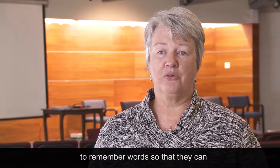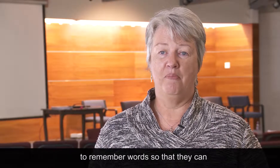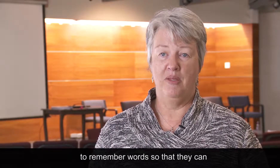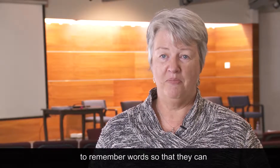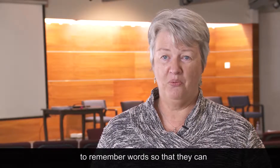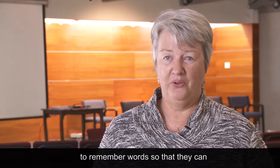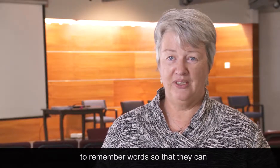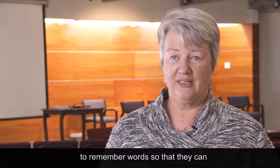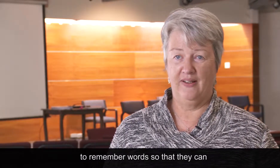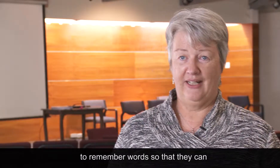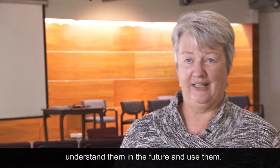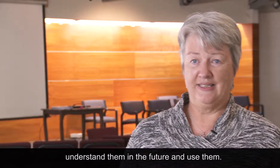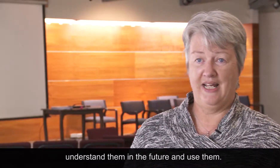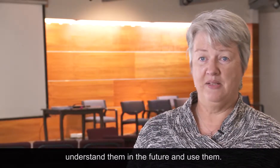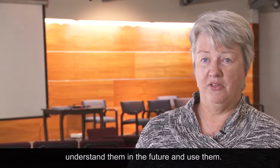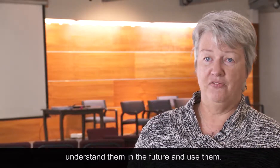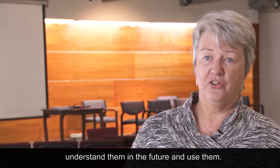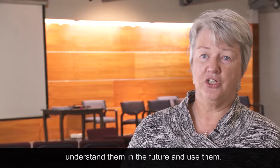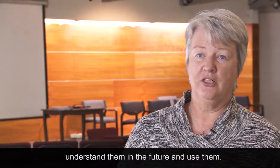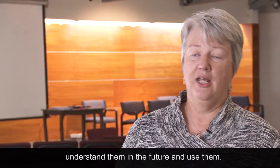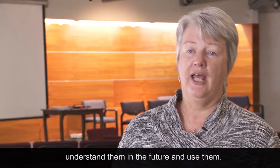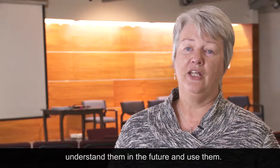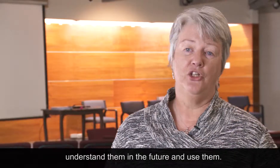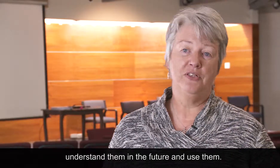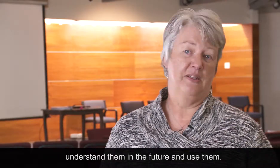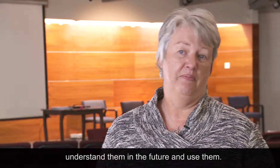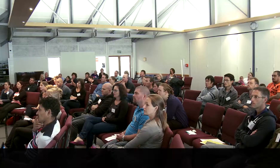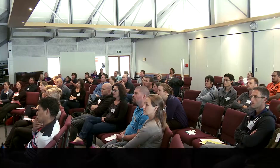to remember words so that they can understand them in the future and use them. Presentation by Elizabeth continued.